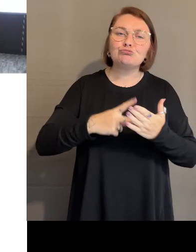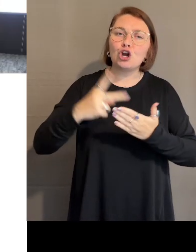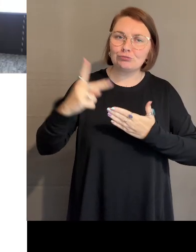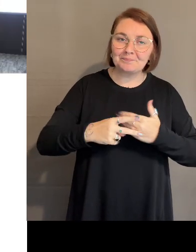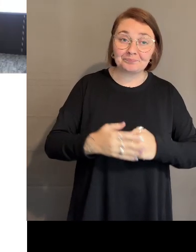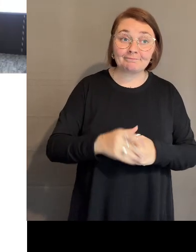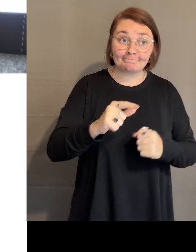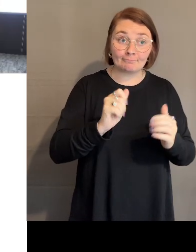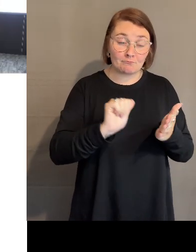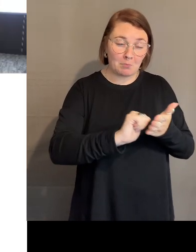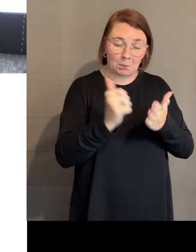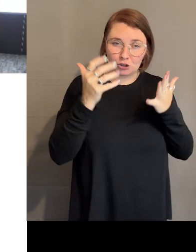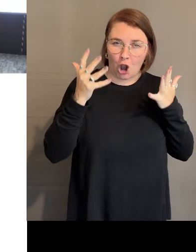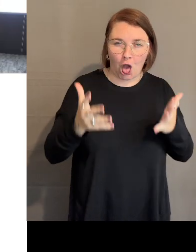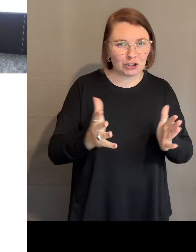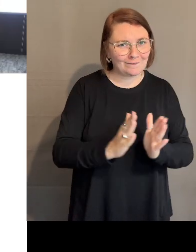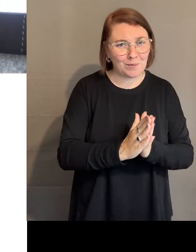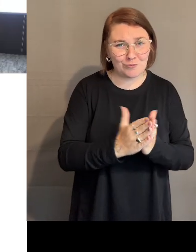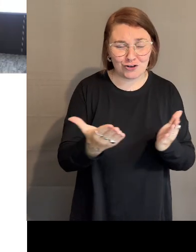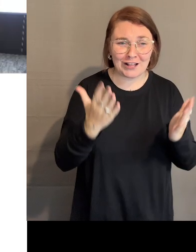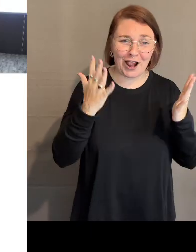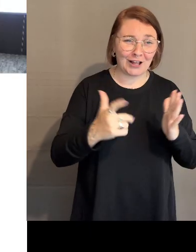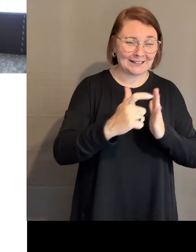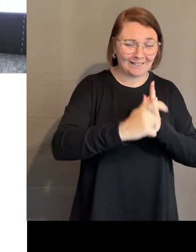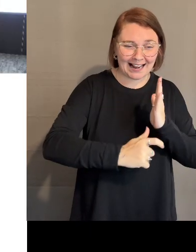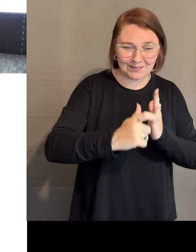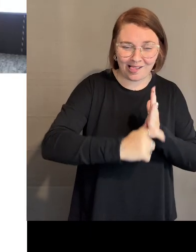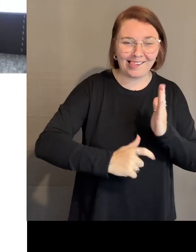She's published lots of books, lots of journal articles.